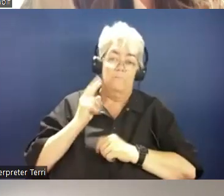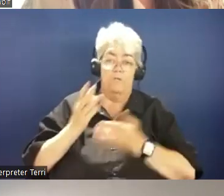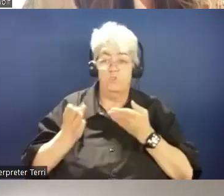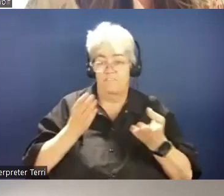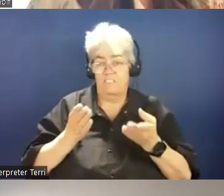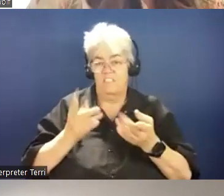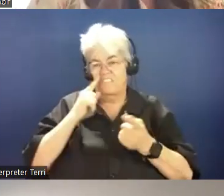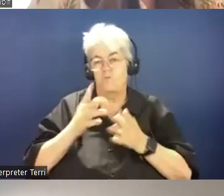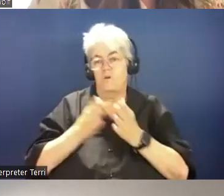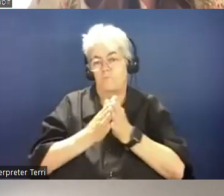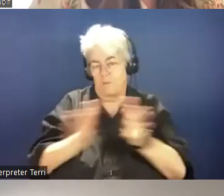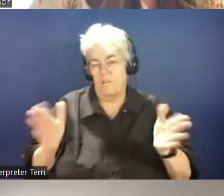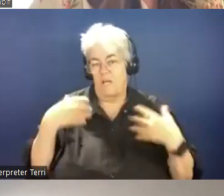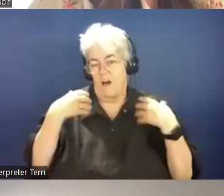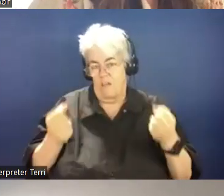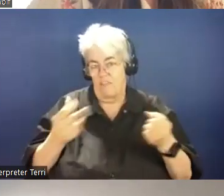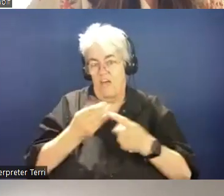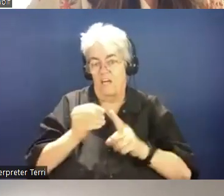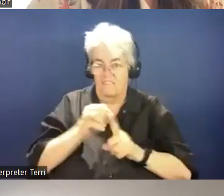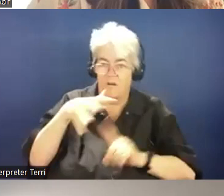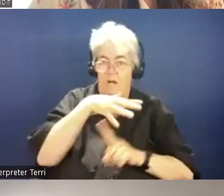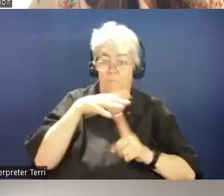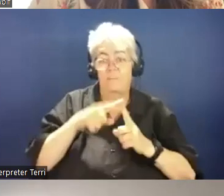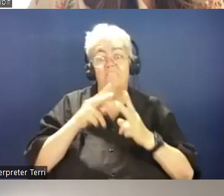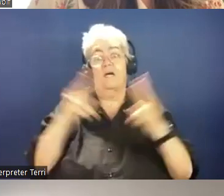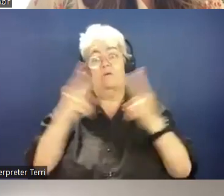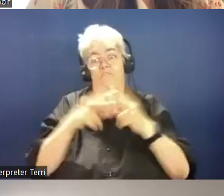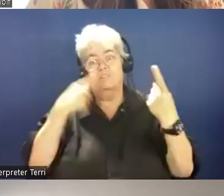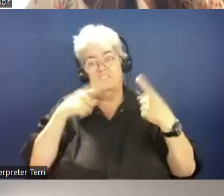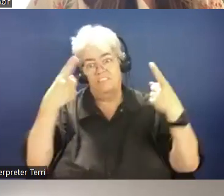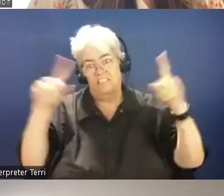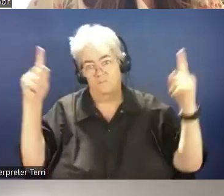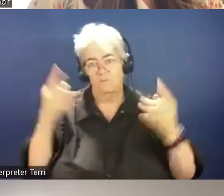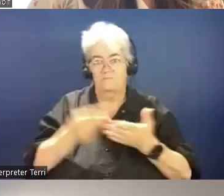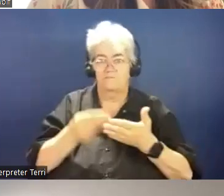So a very successful funding year. In the last 3 years, with the help of